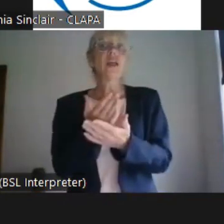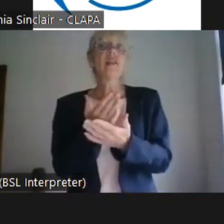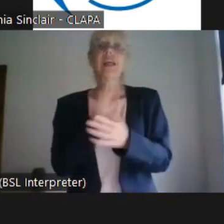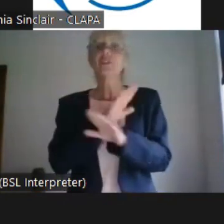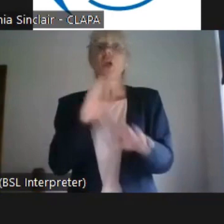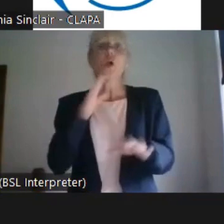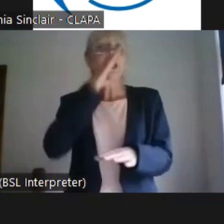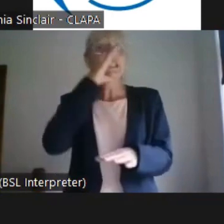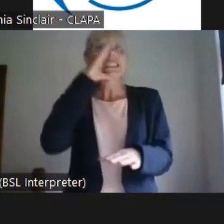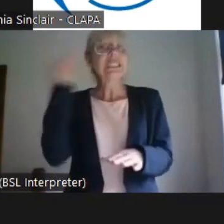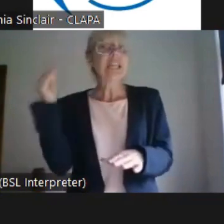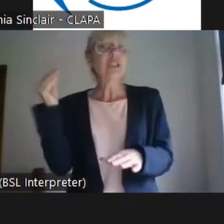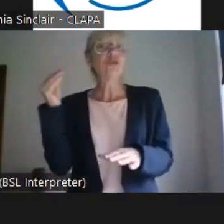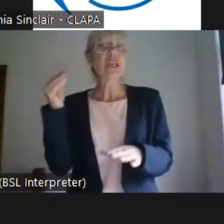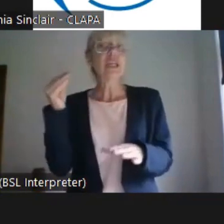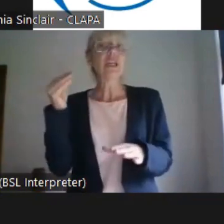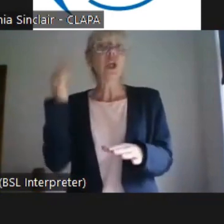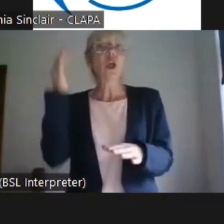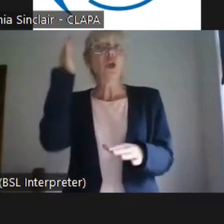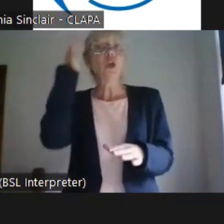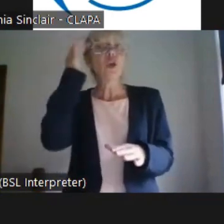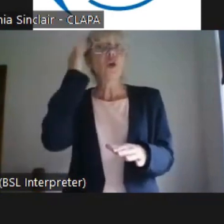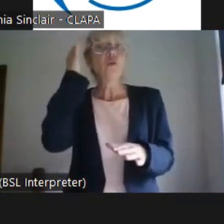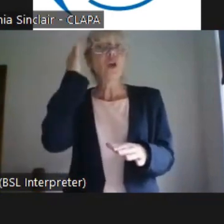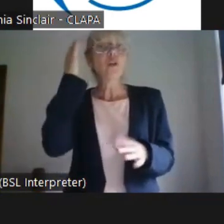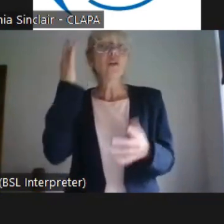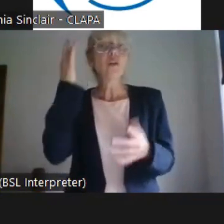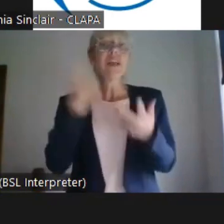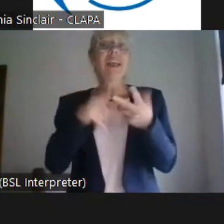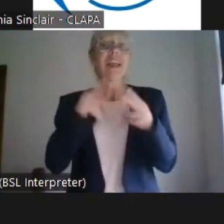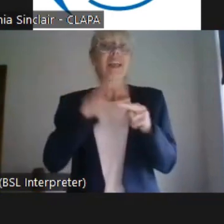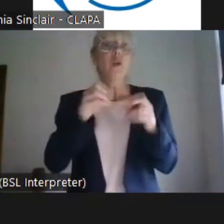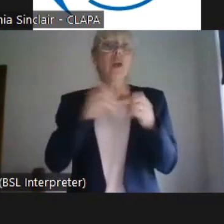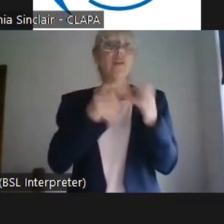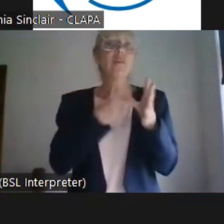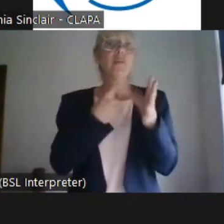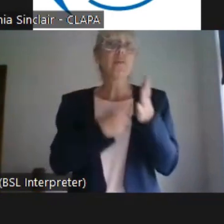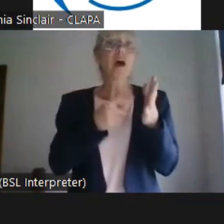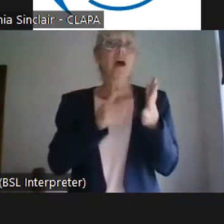well so if they're sort of testing and you've got the Baja and everything it's I would expect it's